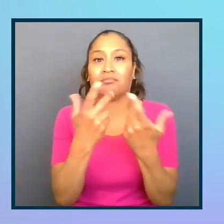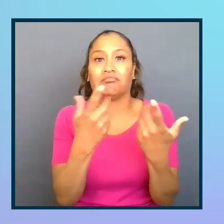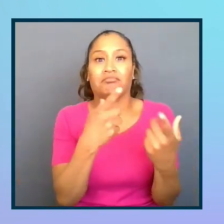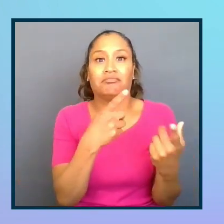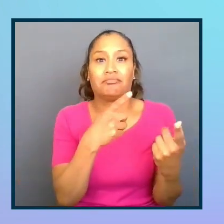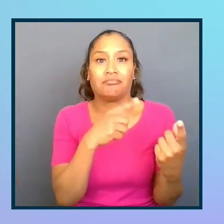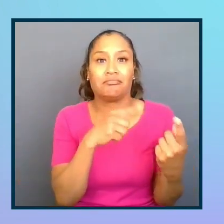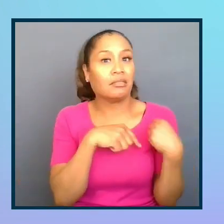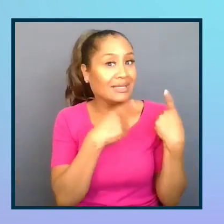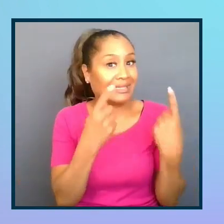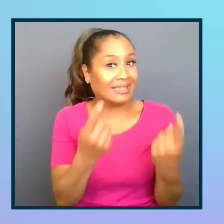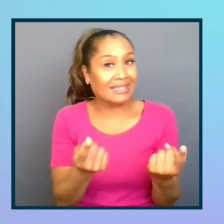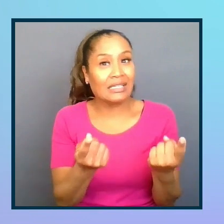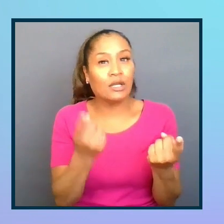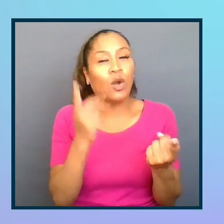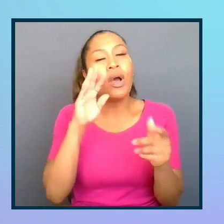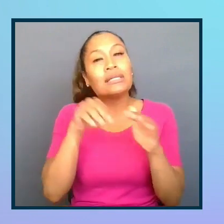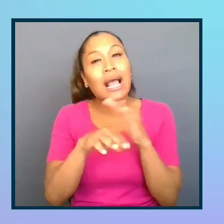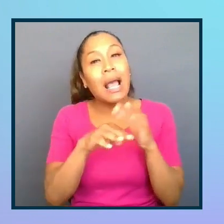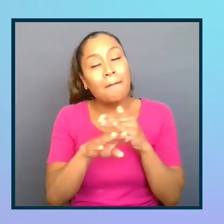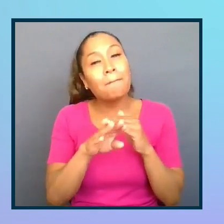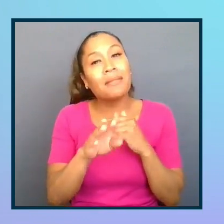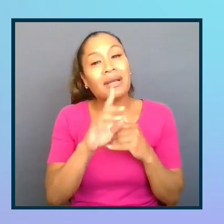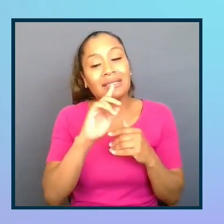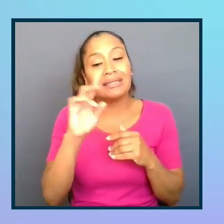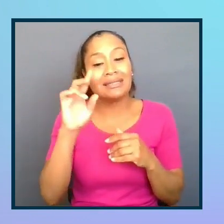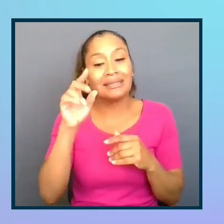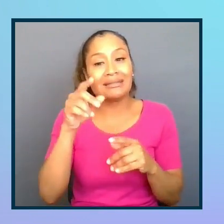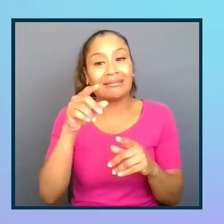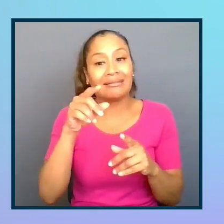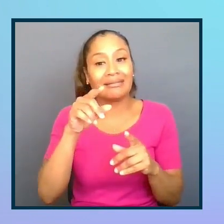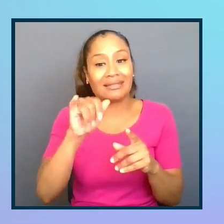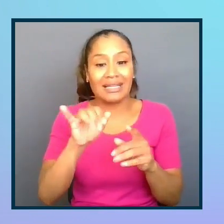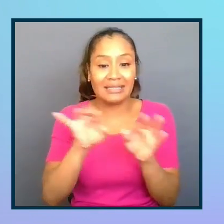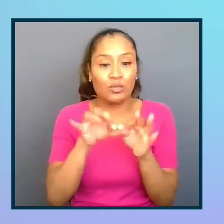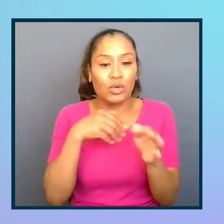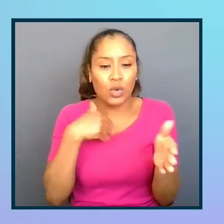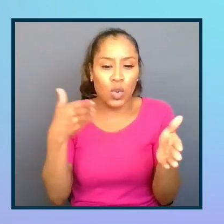although accessibility is its own team, we are sort of very closely linked with design.